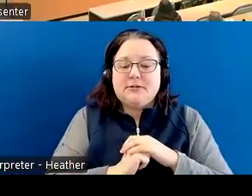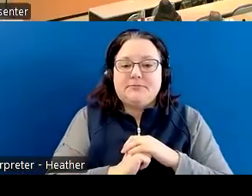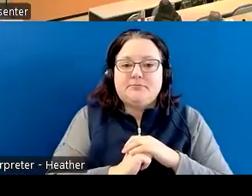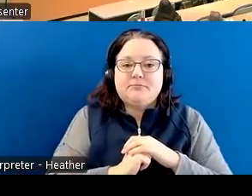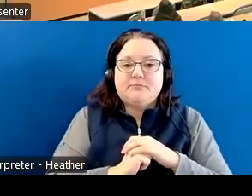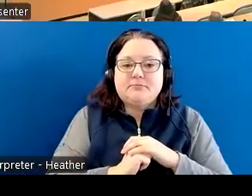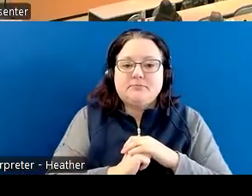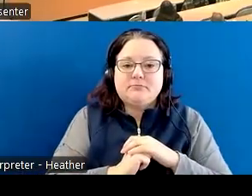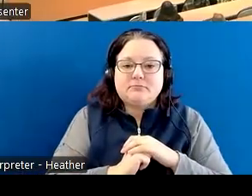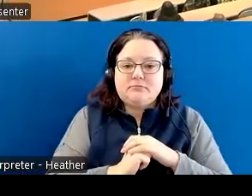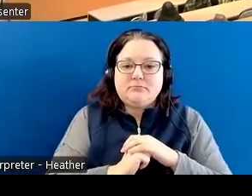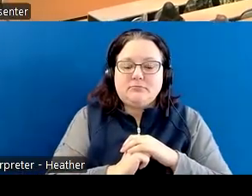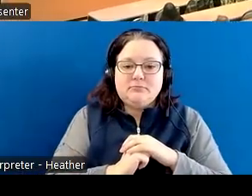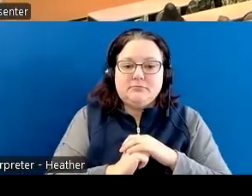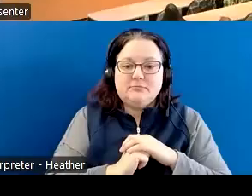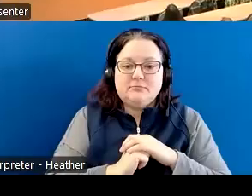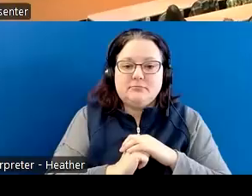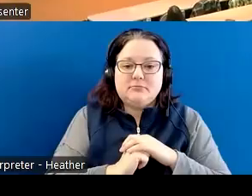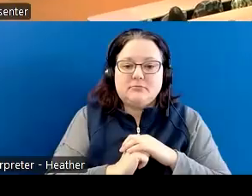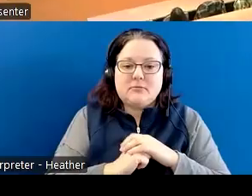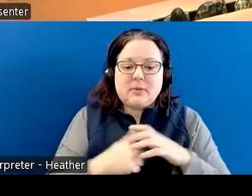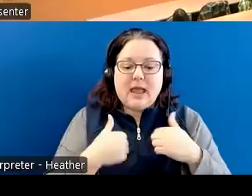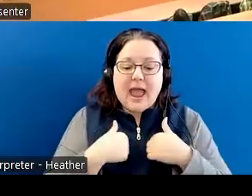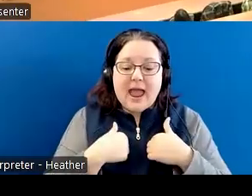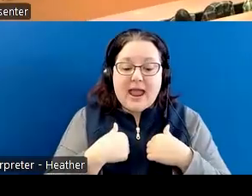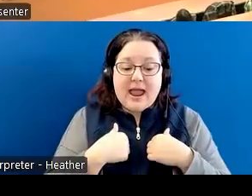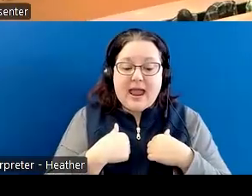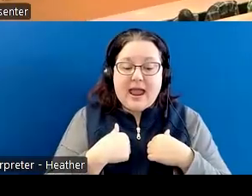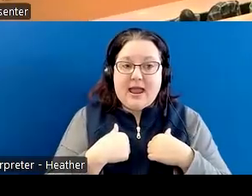I guess I would what I would say is I think that from being a peer and being in this role